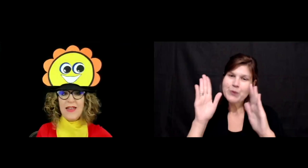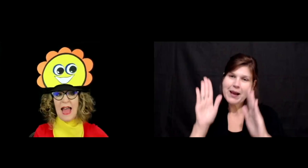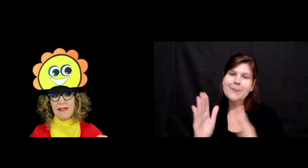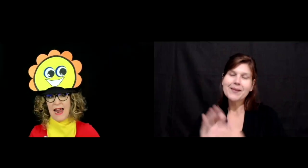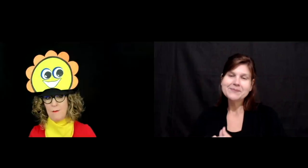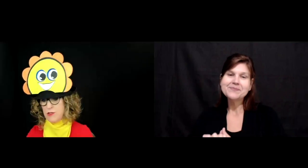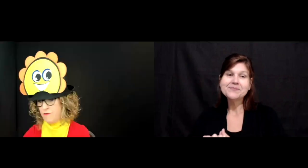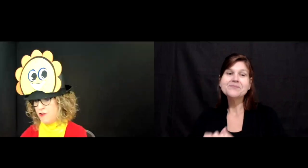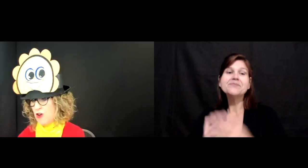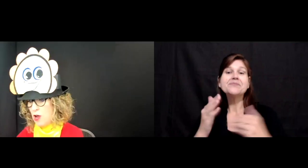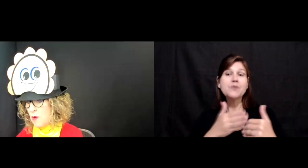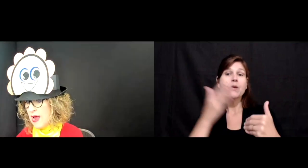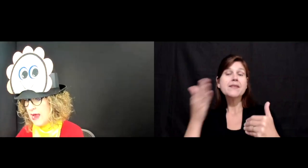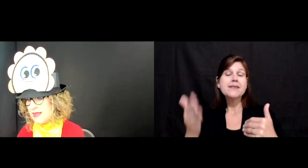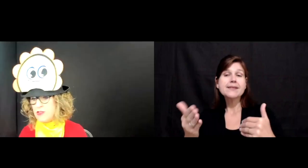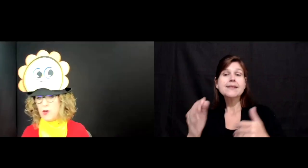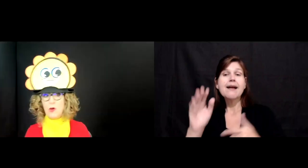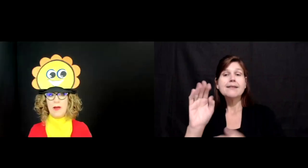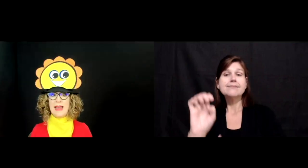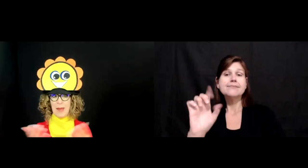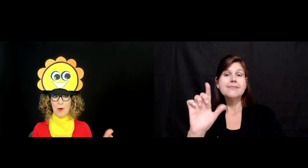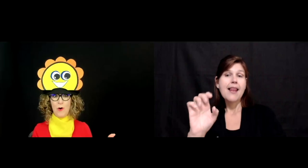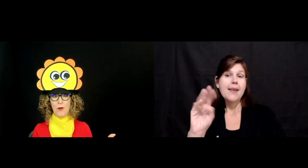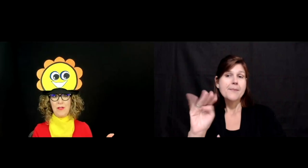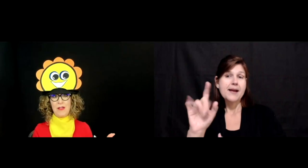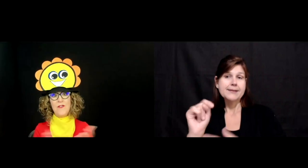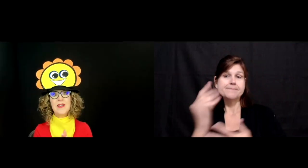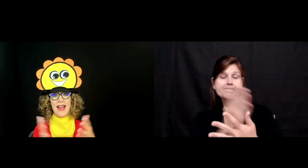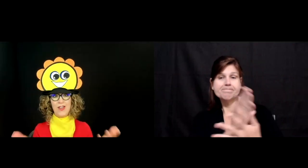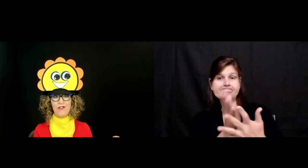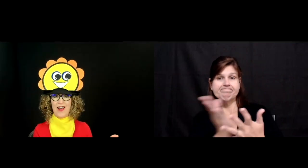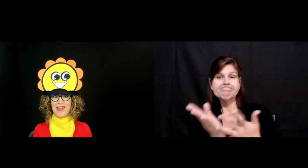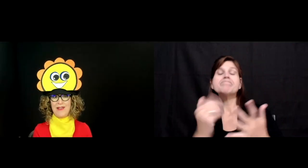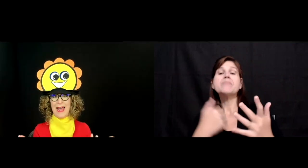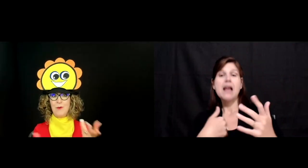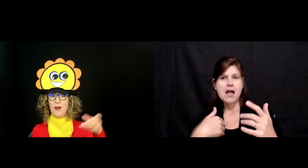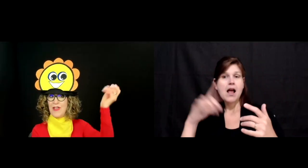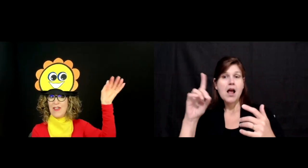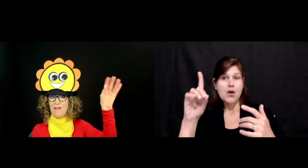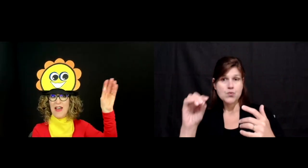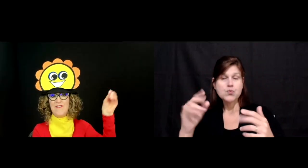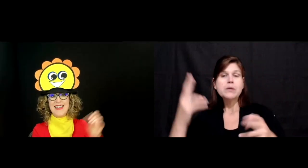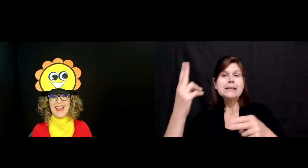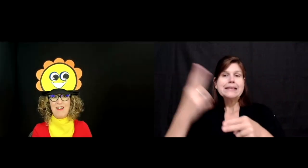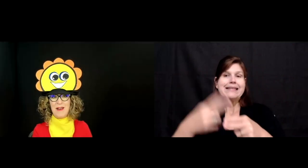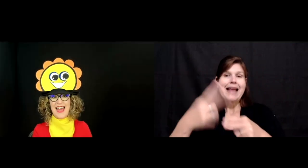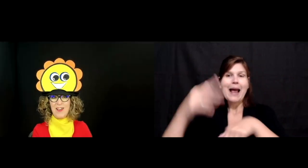So the next element of the show is I do name calls. So if you'd like your child to have a name call, I think you've filled in your applicate,